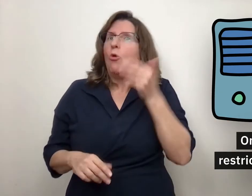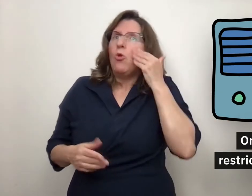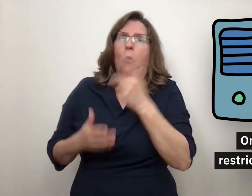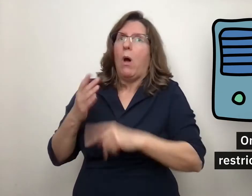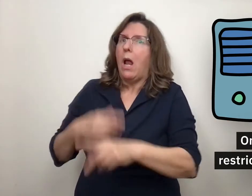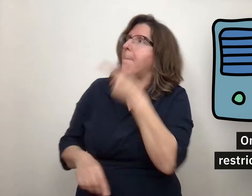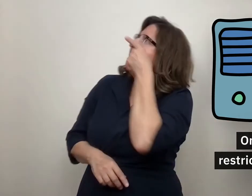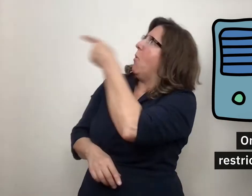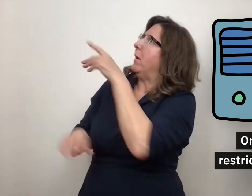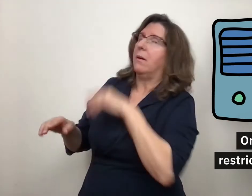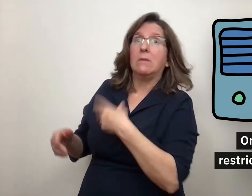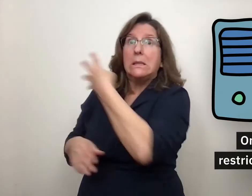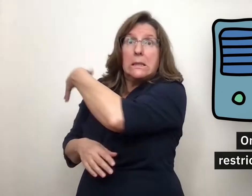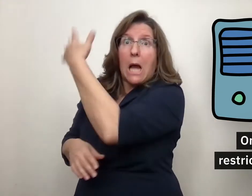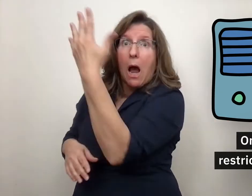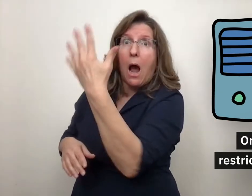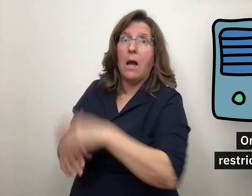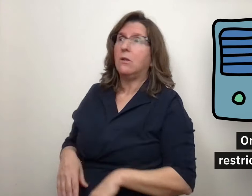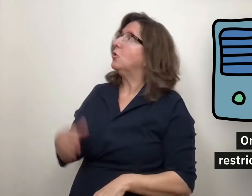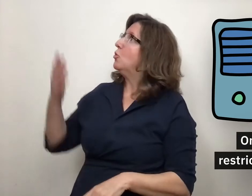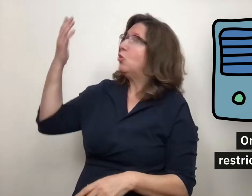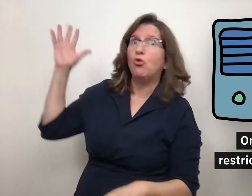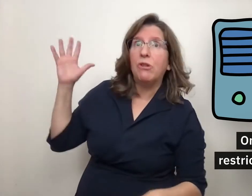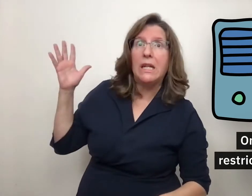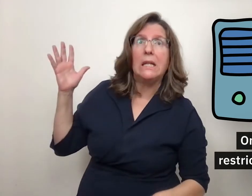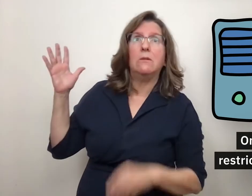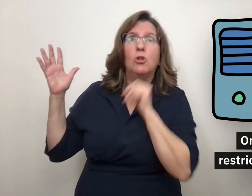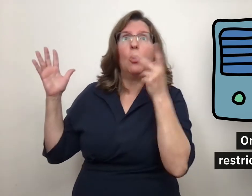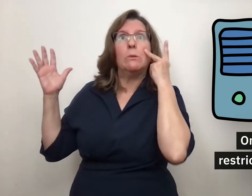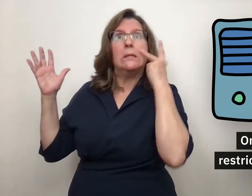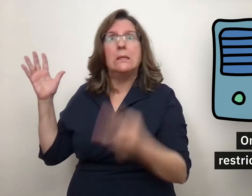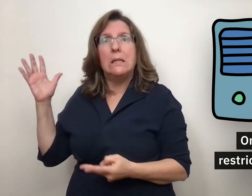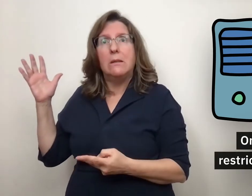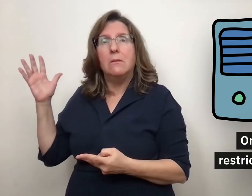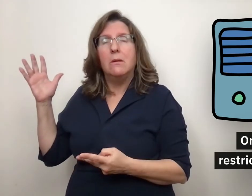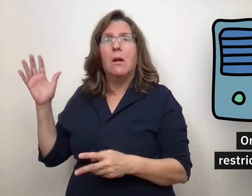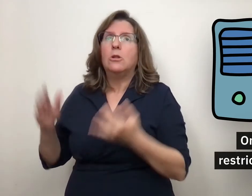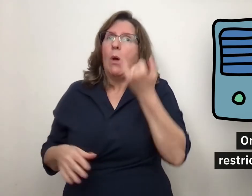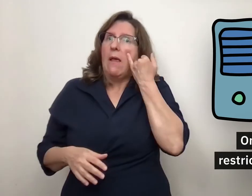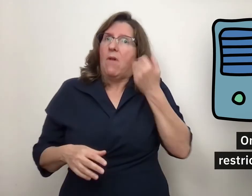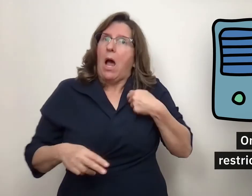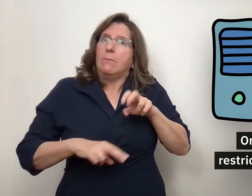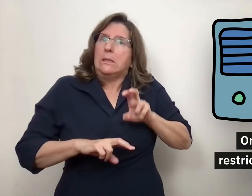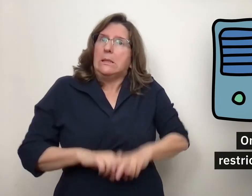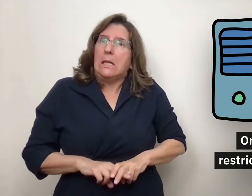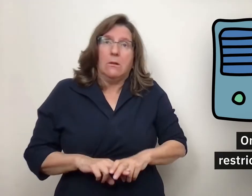Am I pointing to the sky? A tree? You don't know because you can't see it.